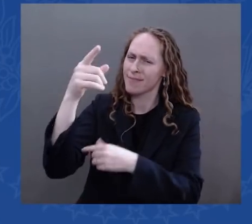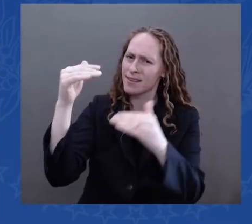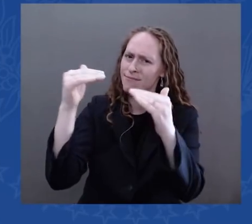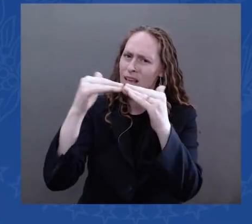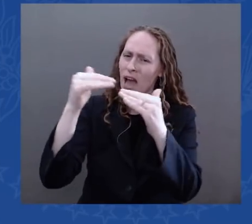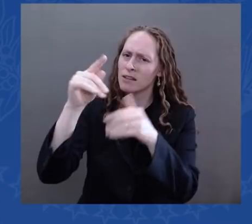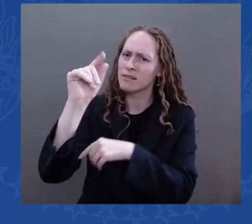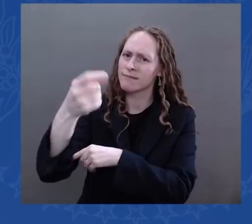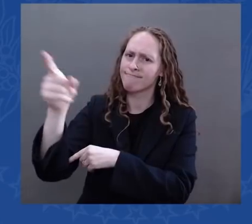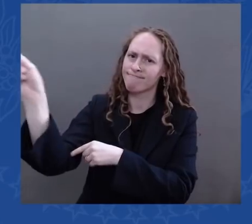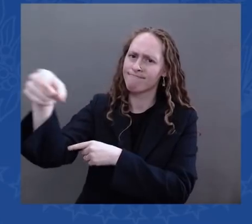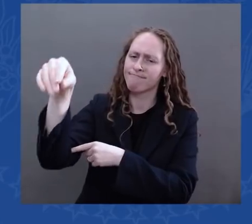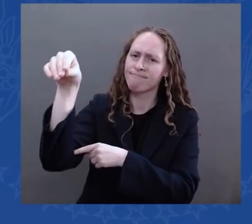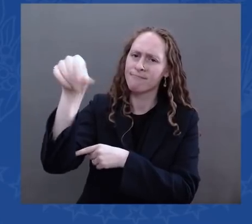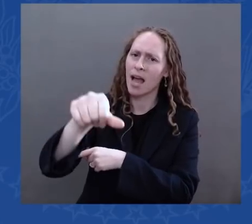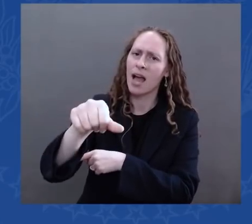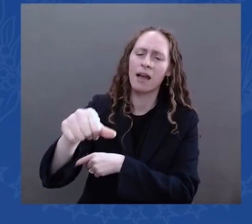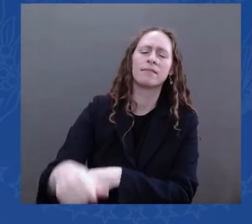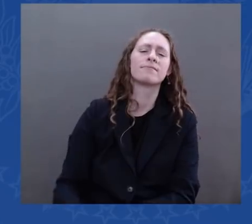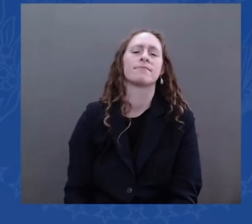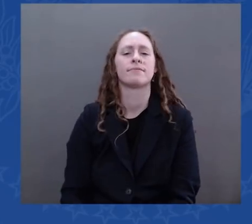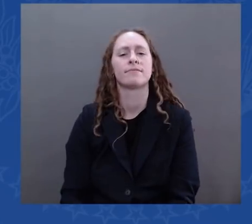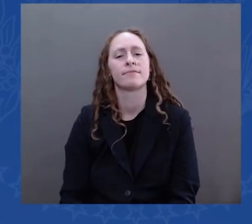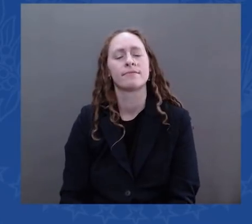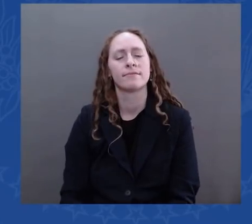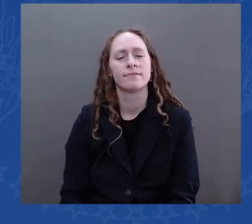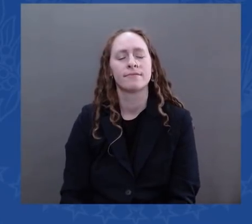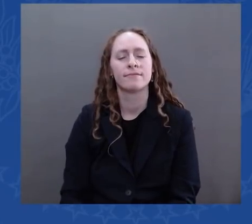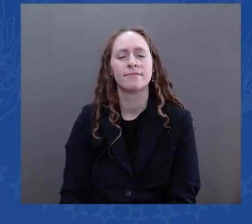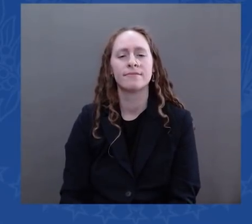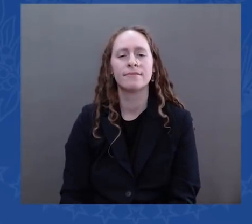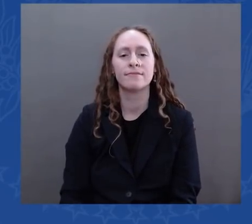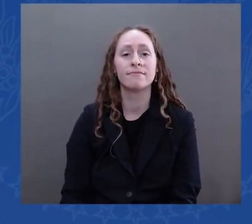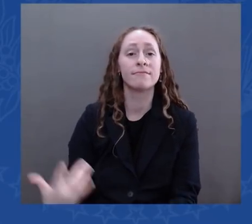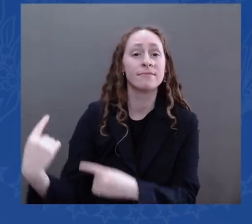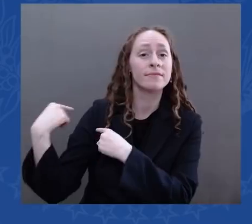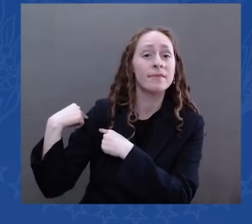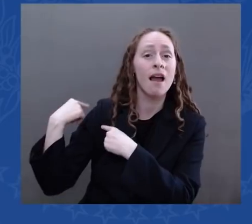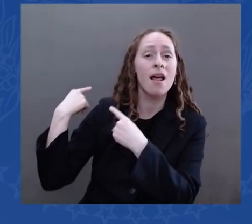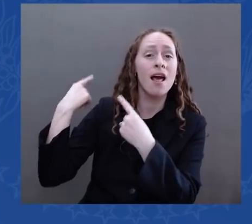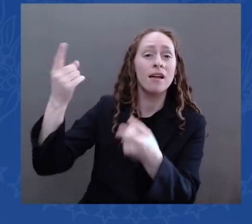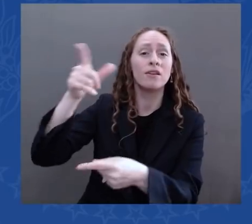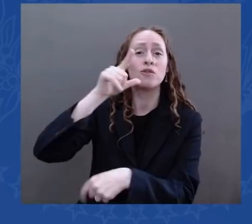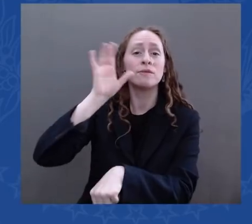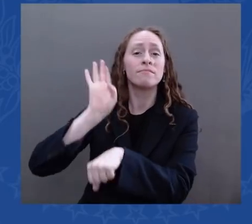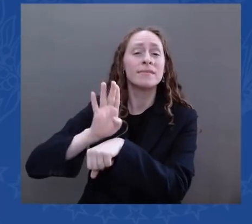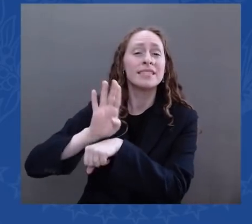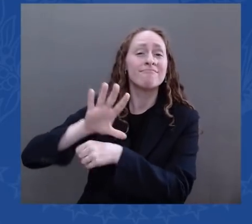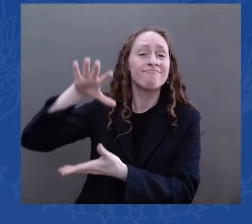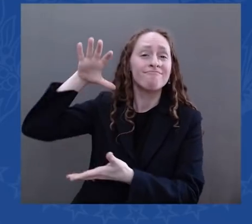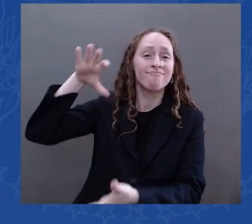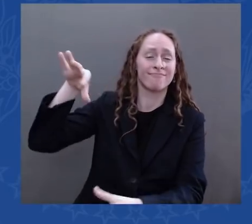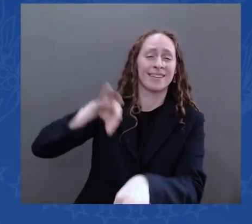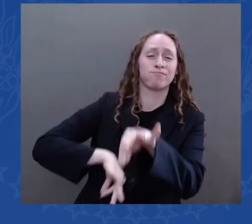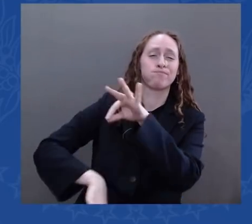But billionaires and large corporations got richer than ever. Right now, billionaires pay an average rate of 8 percent